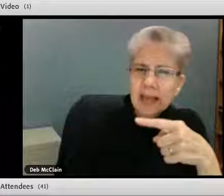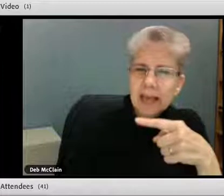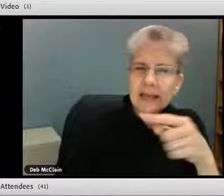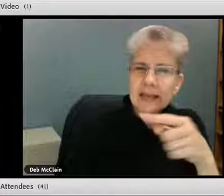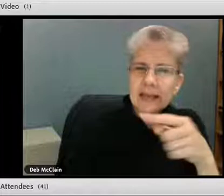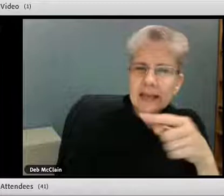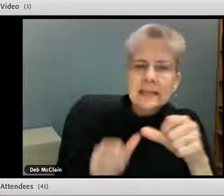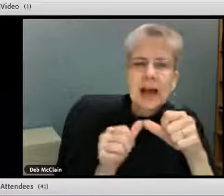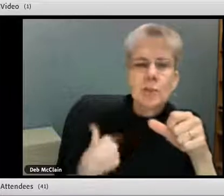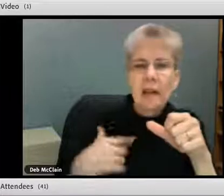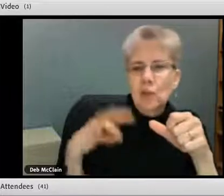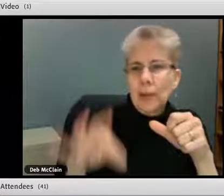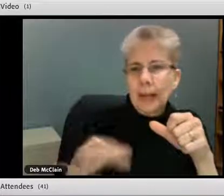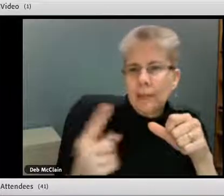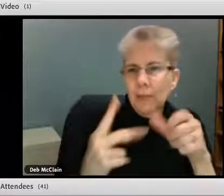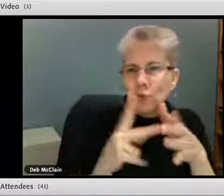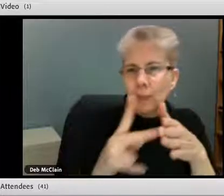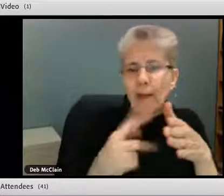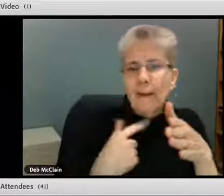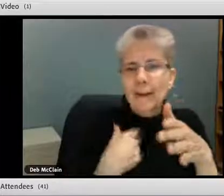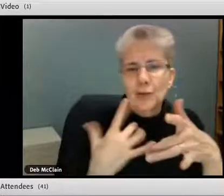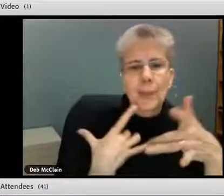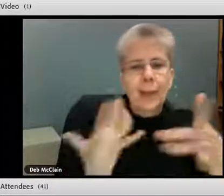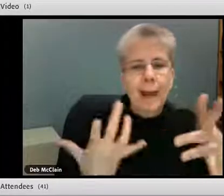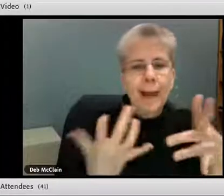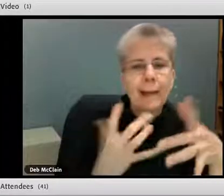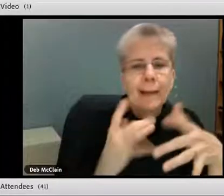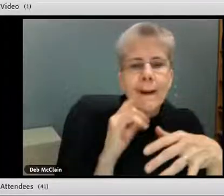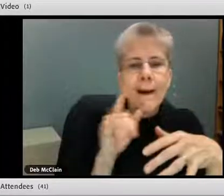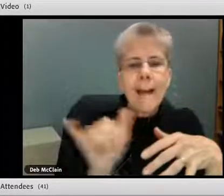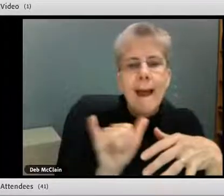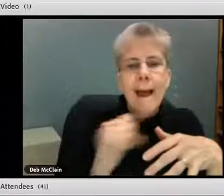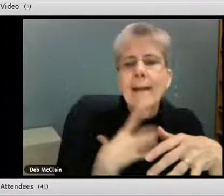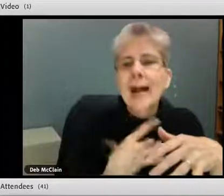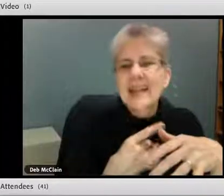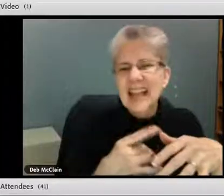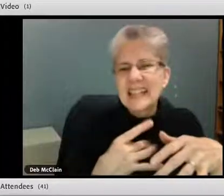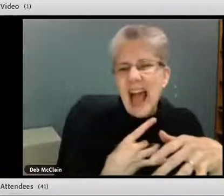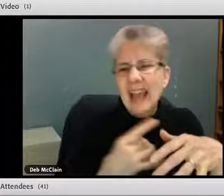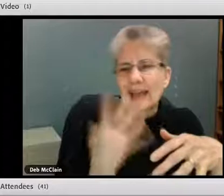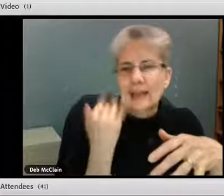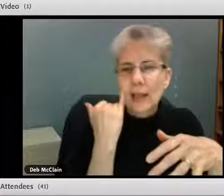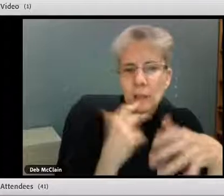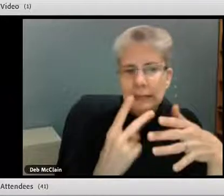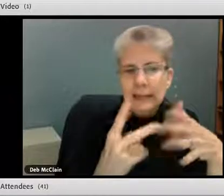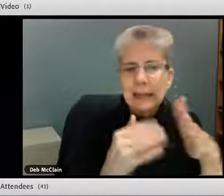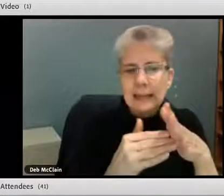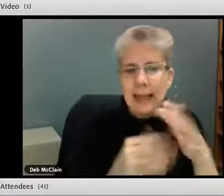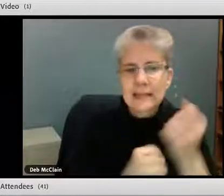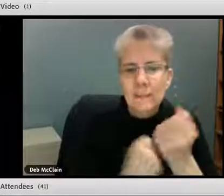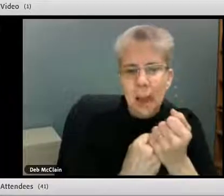I do a like. Unless I was doing something huge. And then you can see again sponsored photos.